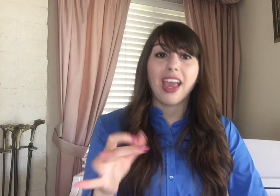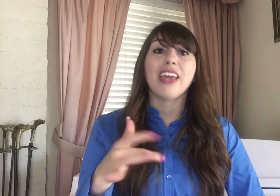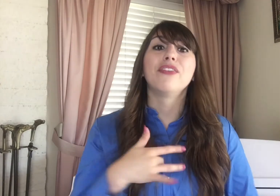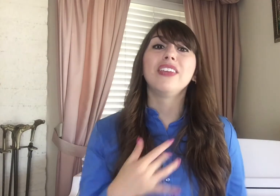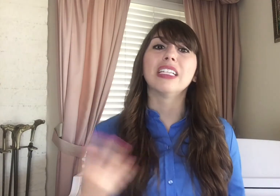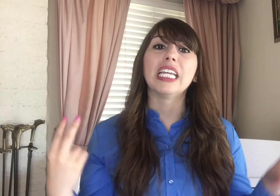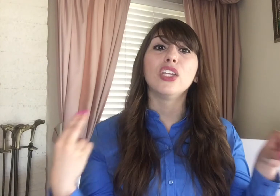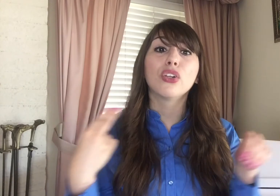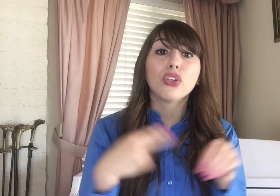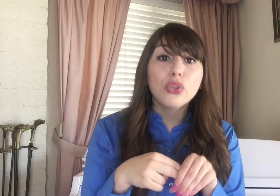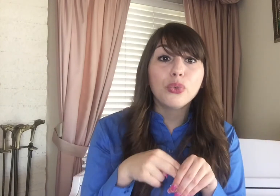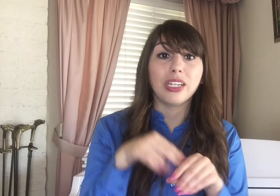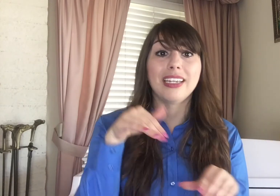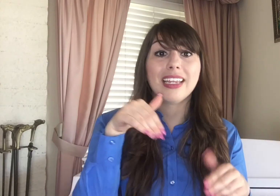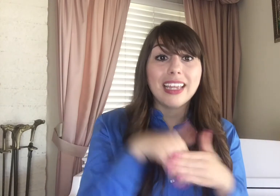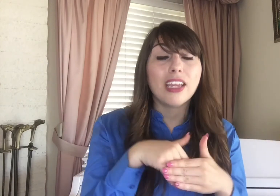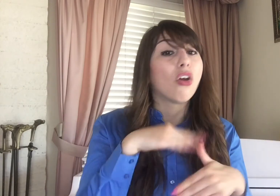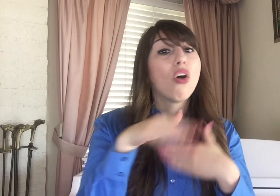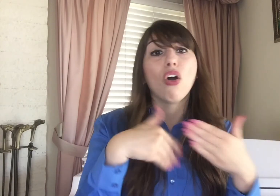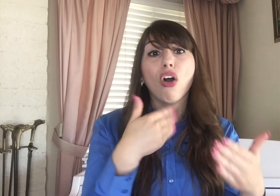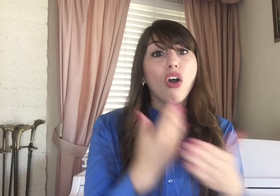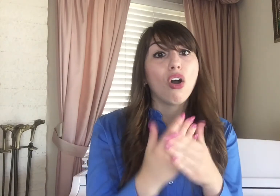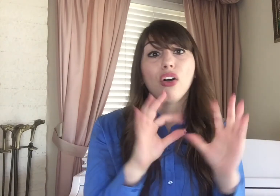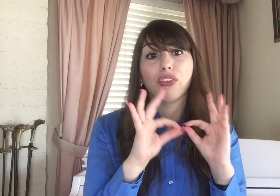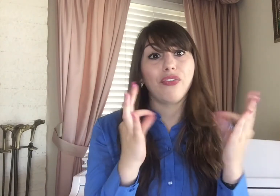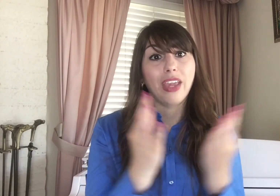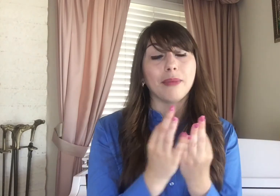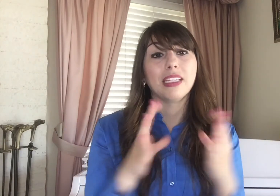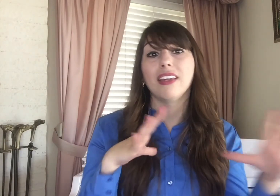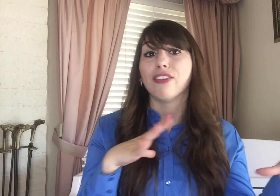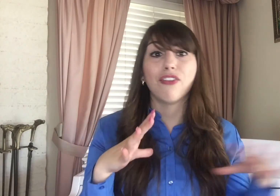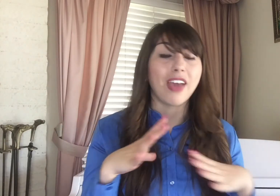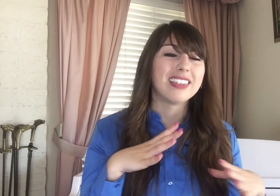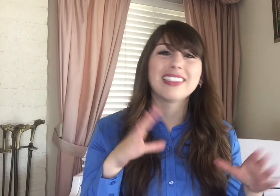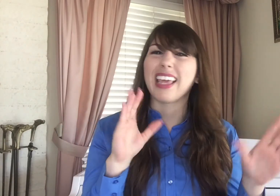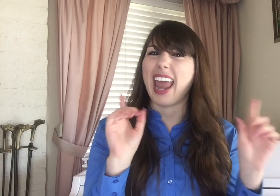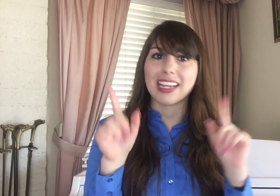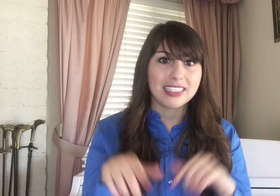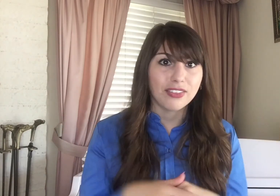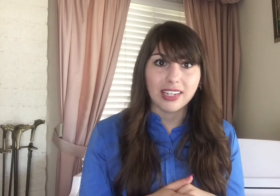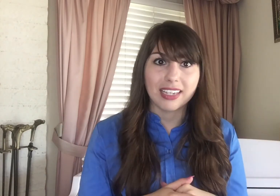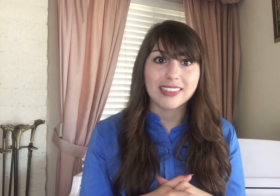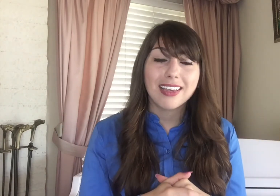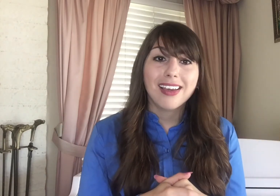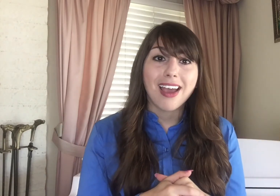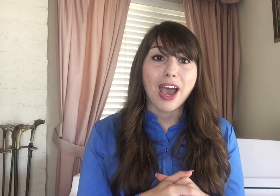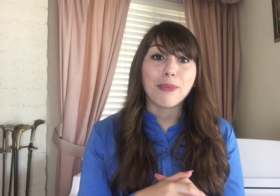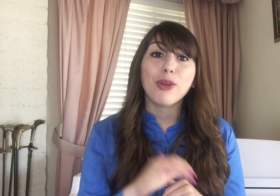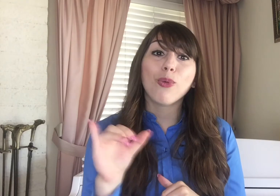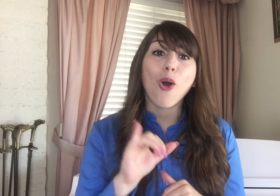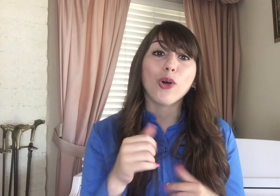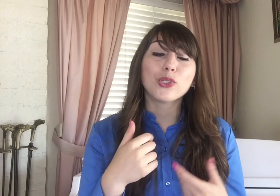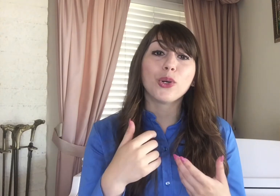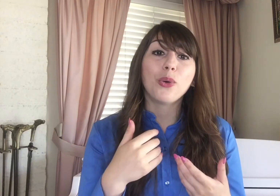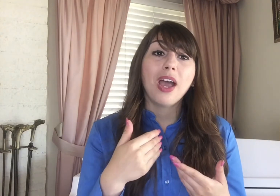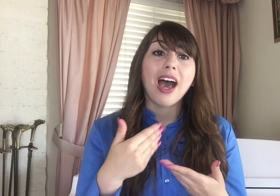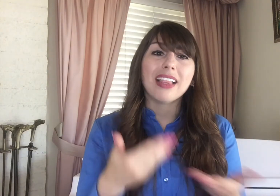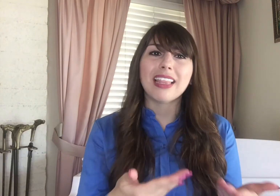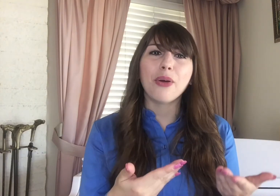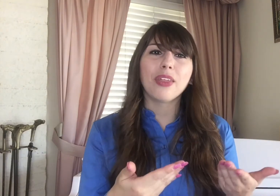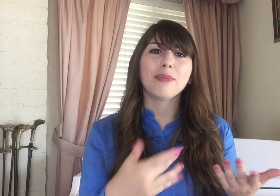feel included in all family events and activities. It will also allow them to